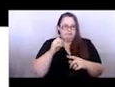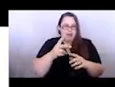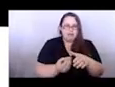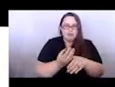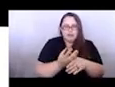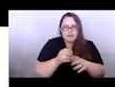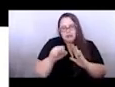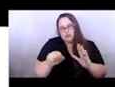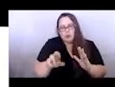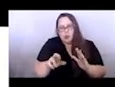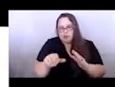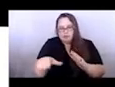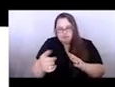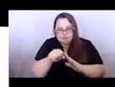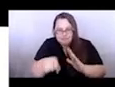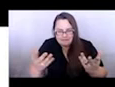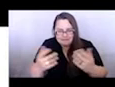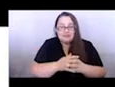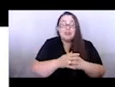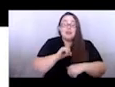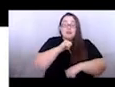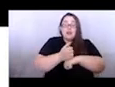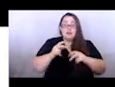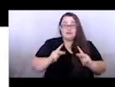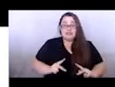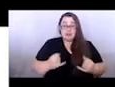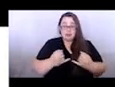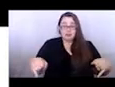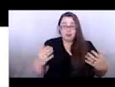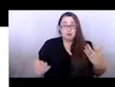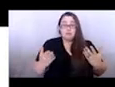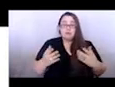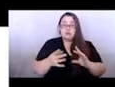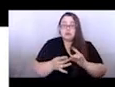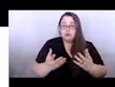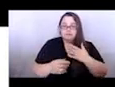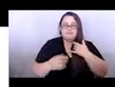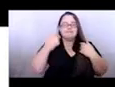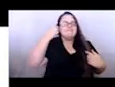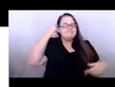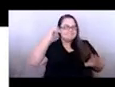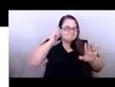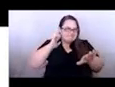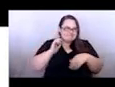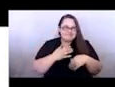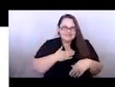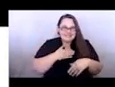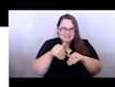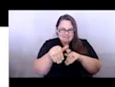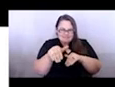So setting a physical boundary may sound like please move back a little or you may say I'm more of a handshaker